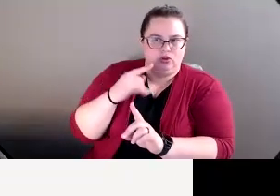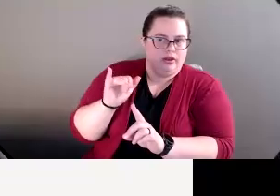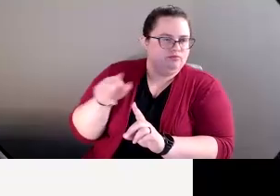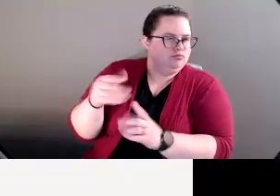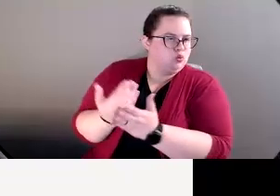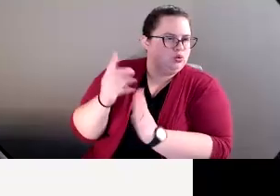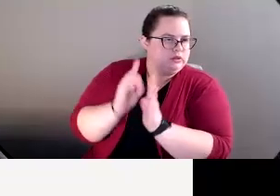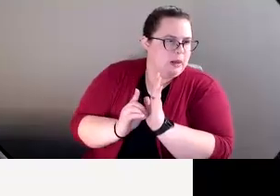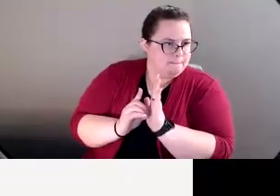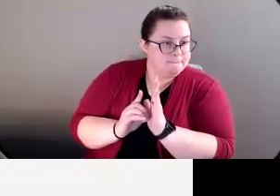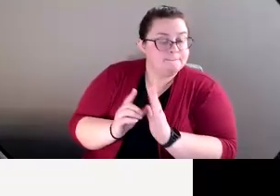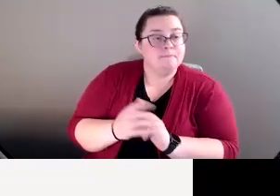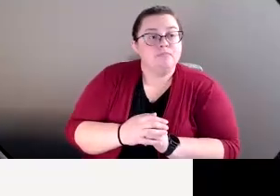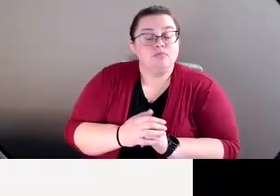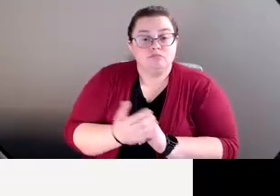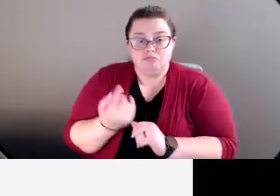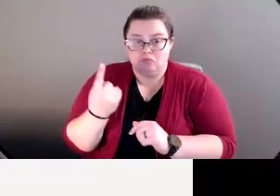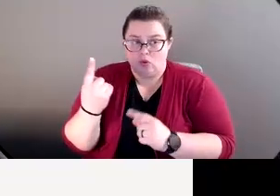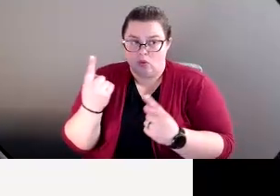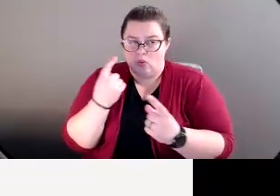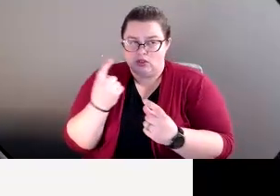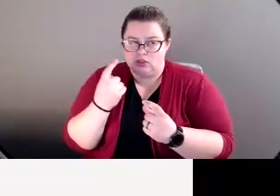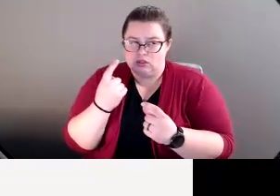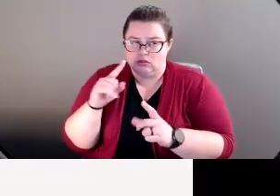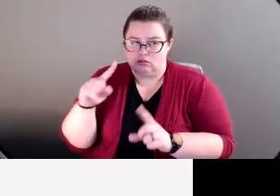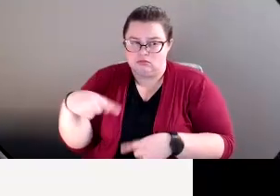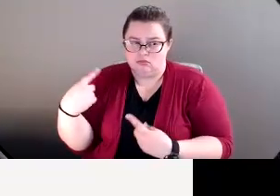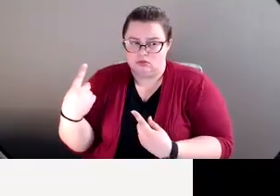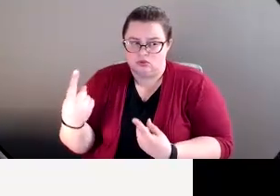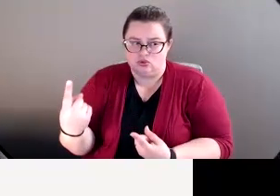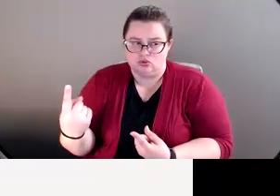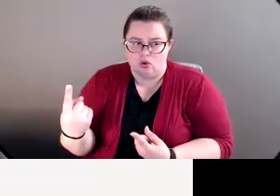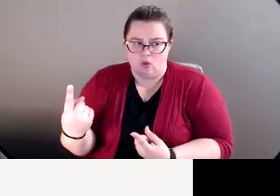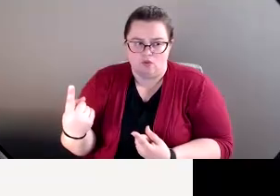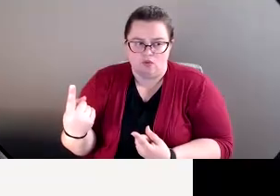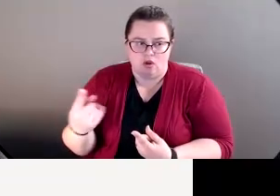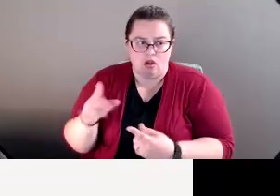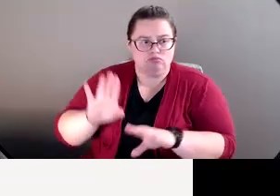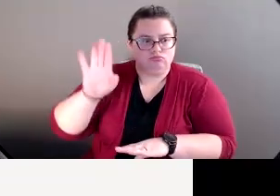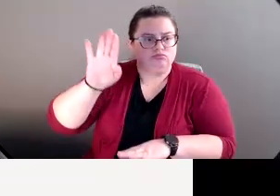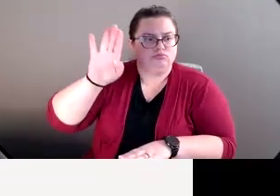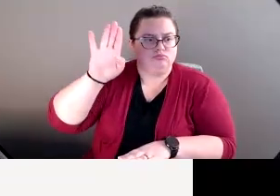About those releases. And these are things that... I have one. Yeah. Yes. Yeah.